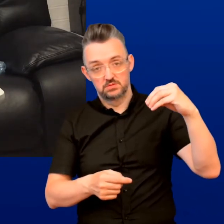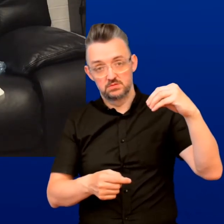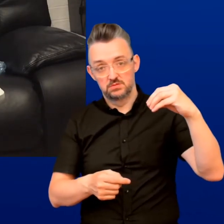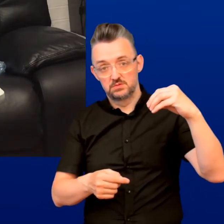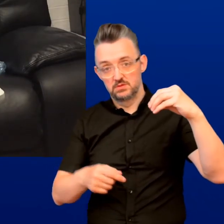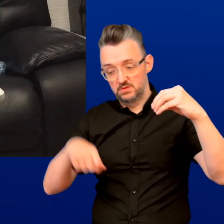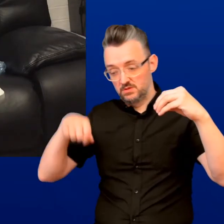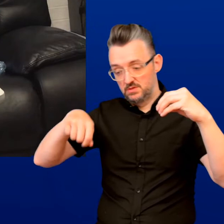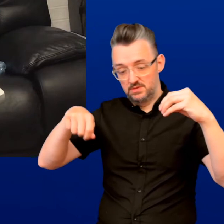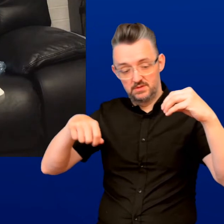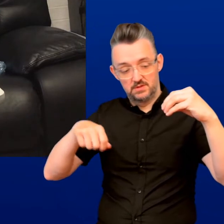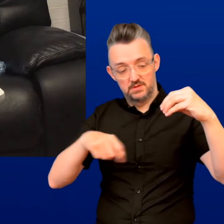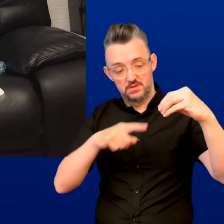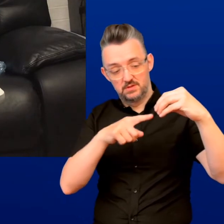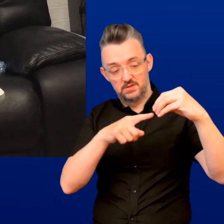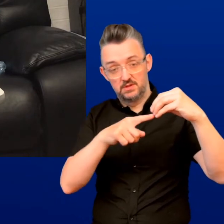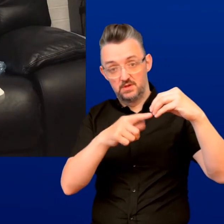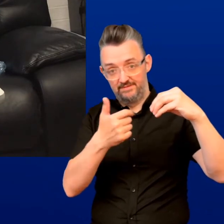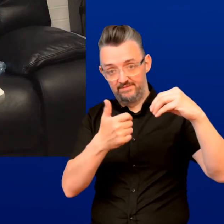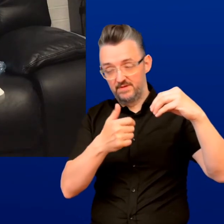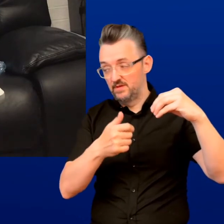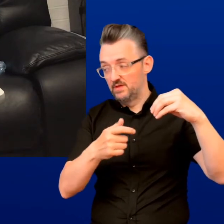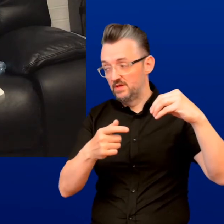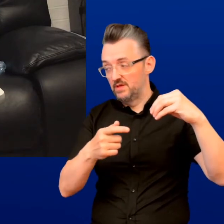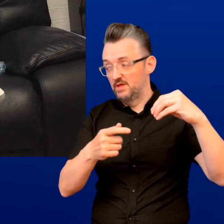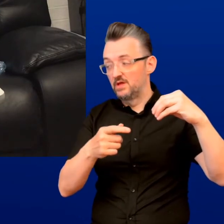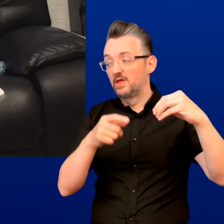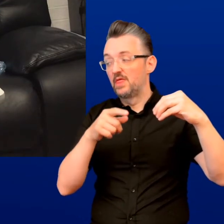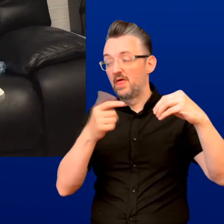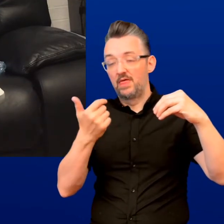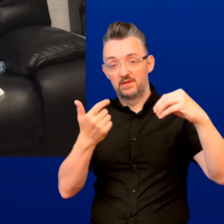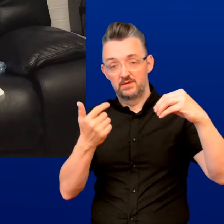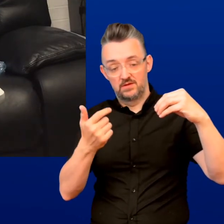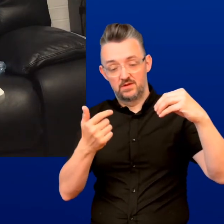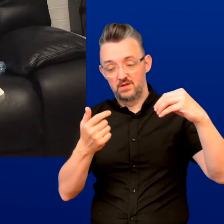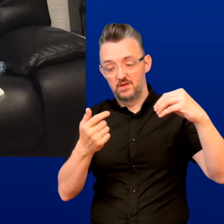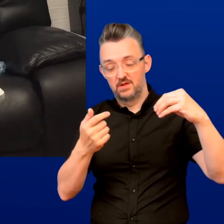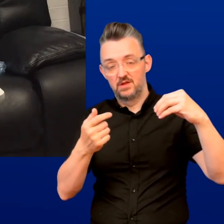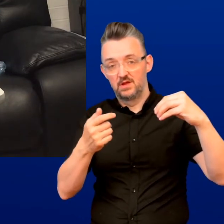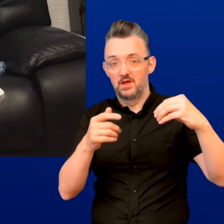down firmly at one end then if you can, if you can't you'll have to use more